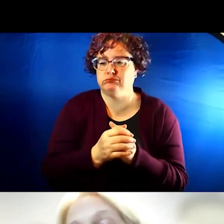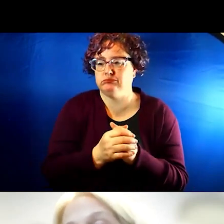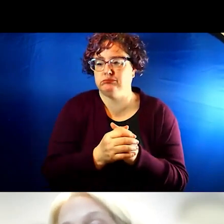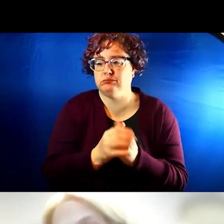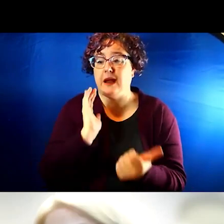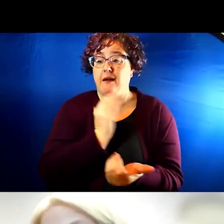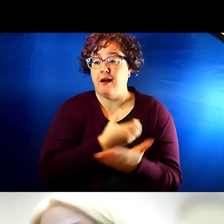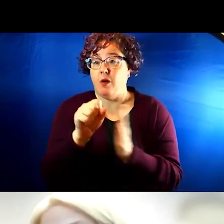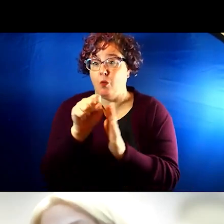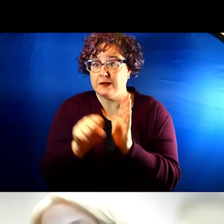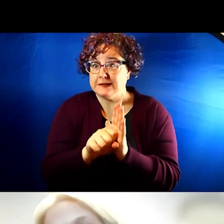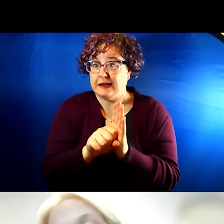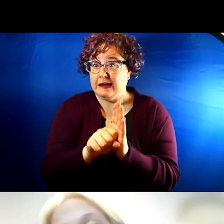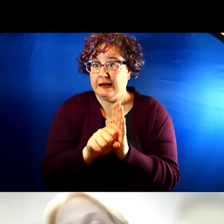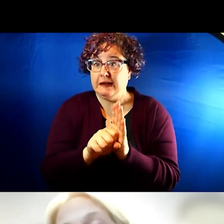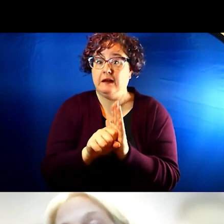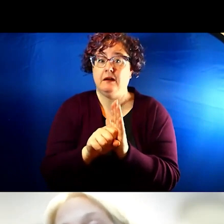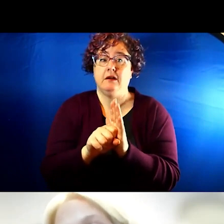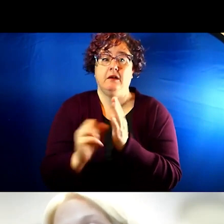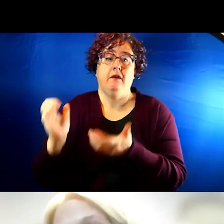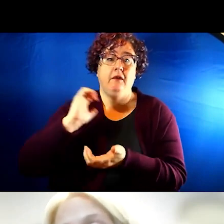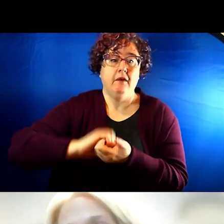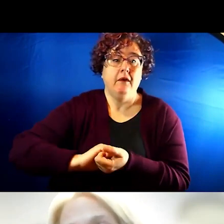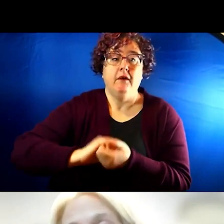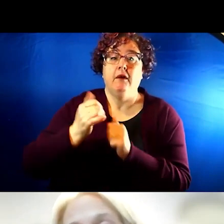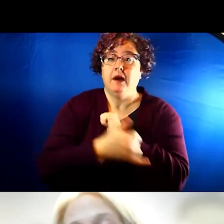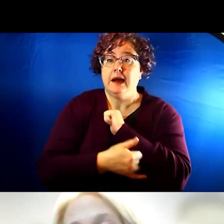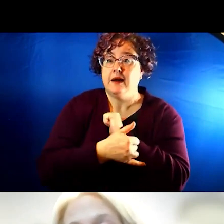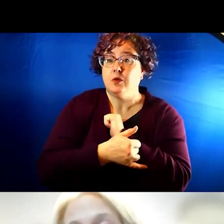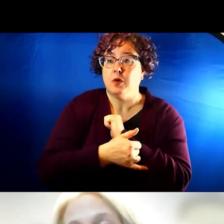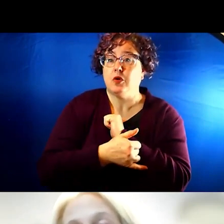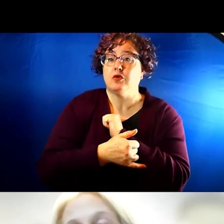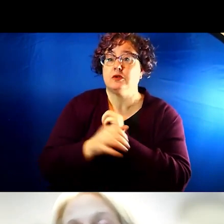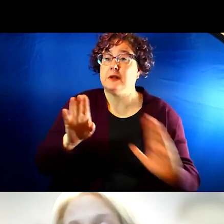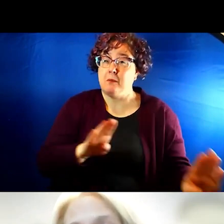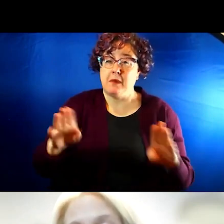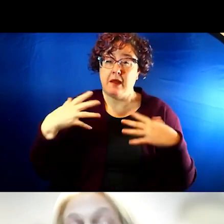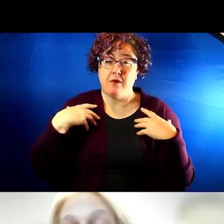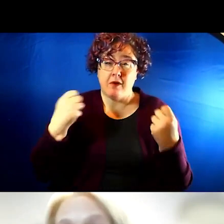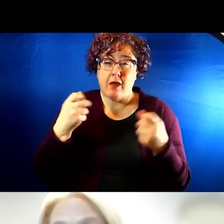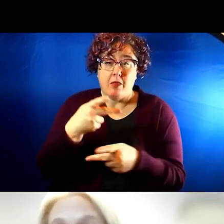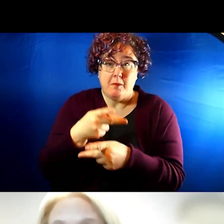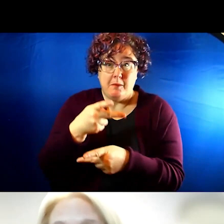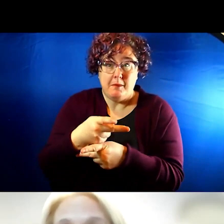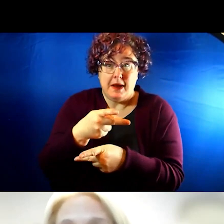IN ADDITION TO THE COUNTY PARTNERS, WITH OUR PROVIDERS,